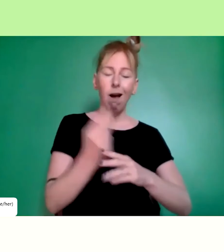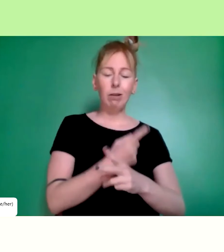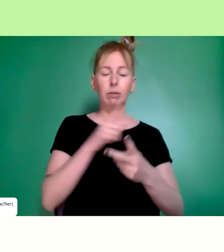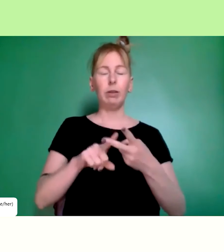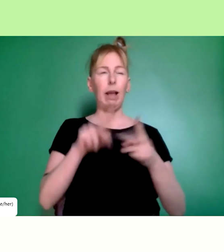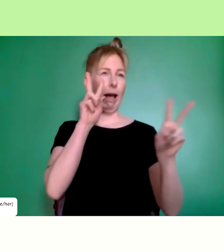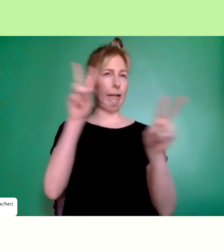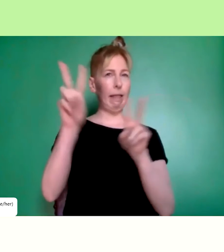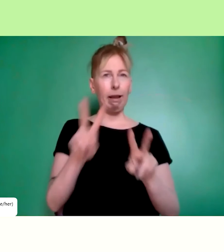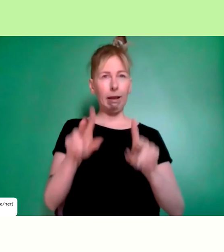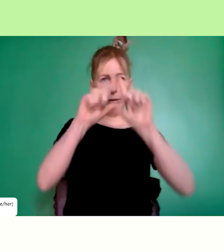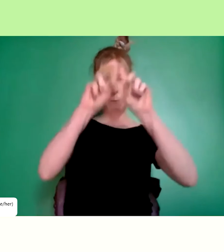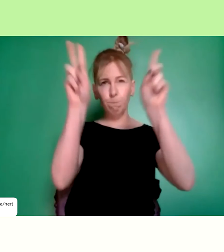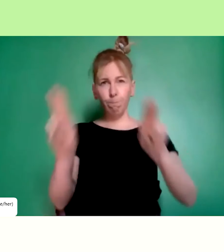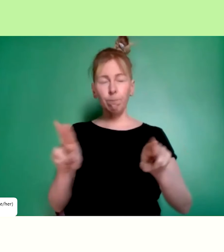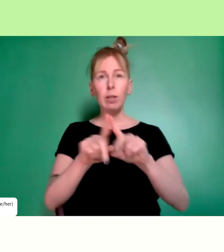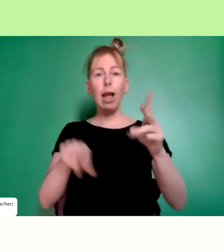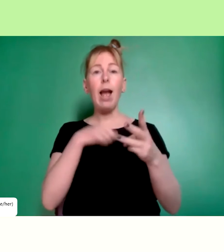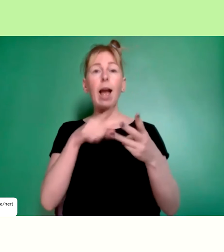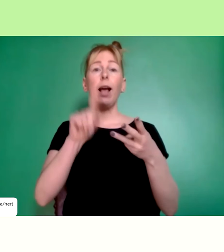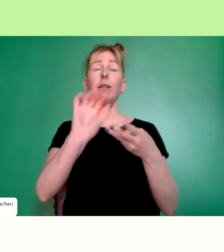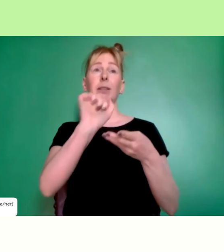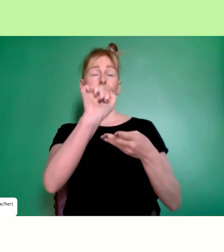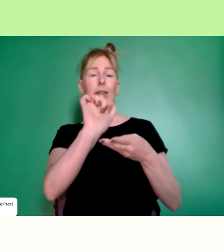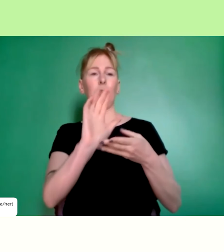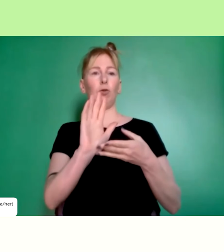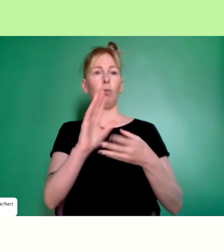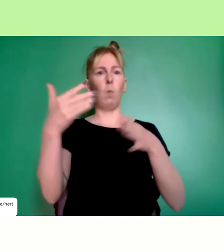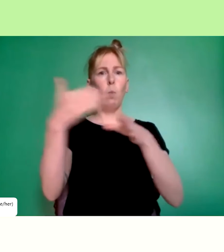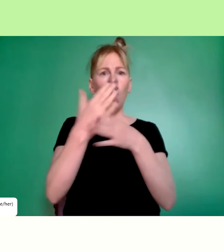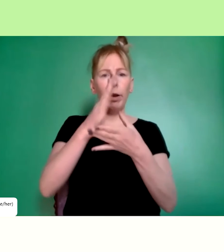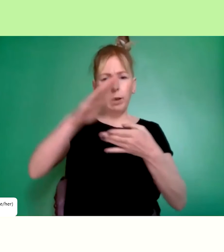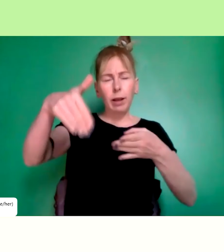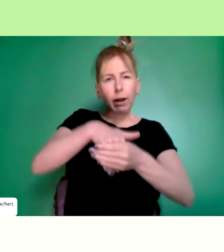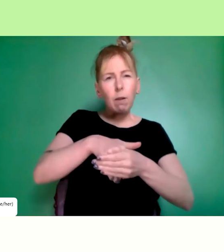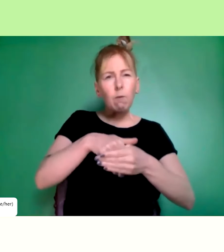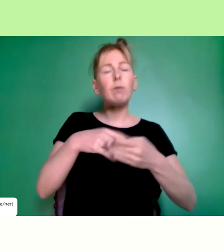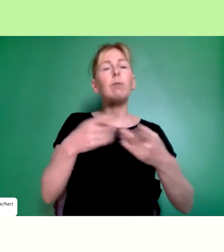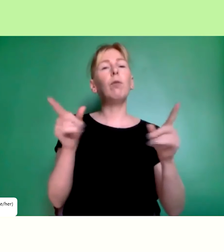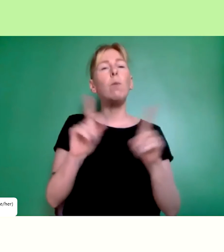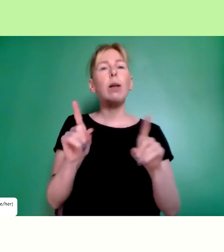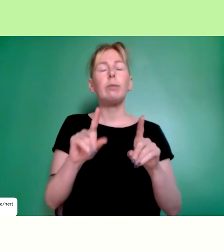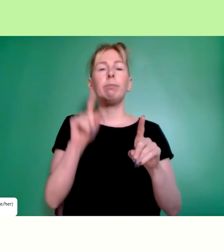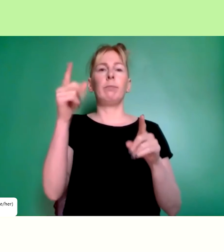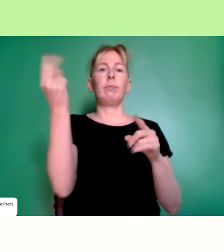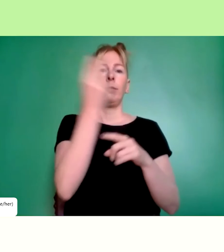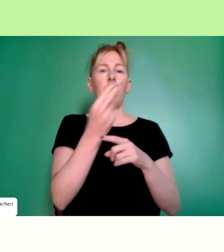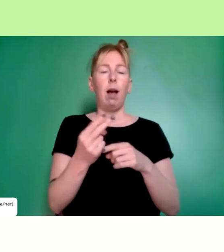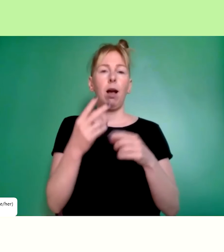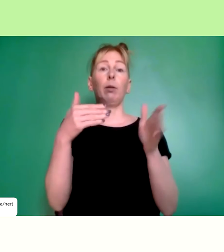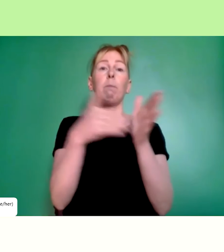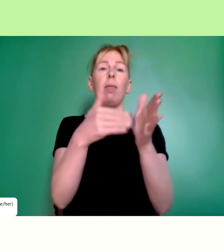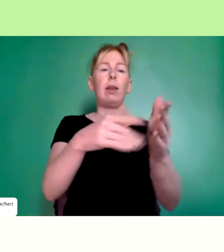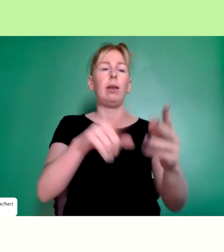contexts, have featured in publications including Art Monthly, the Wire, and the Guardian,